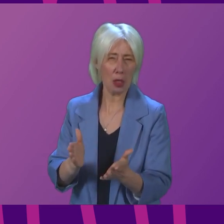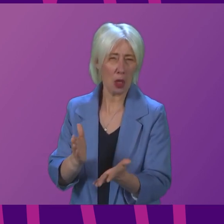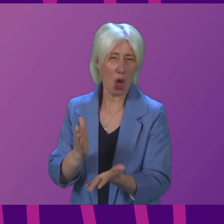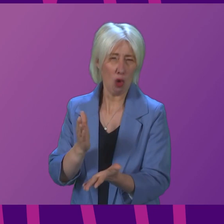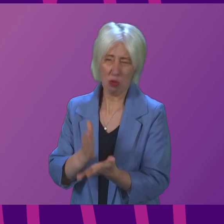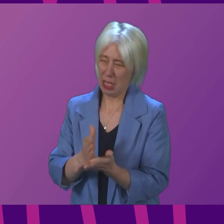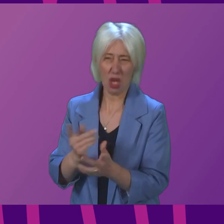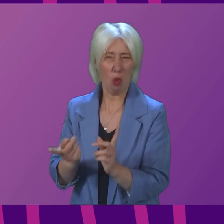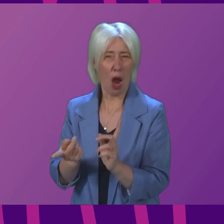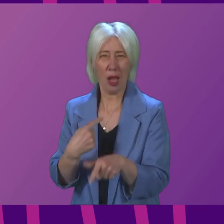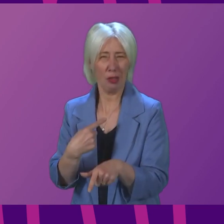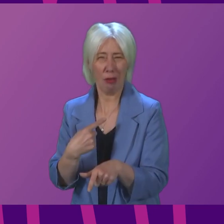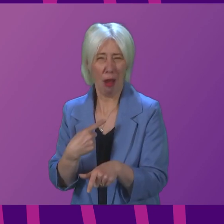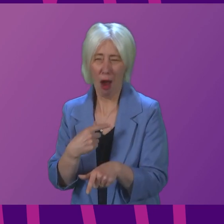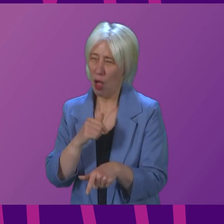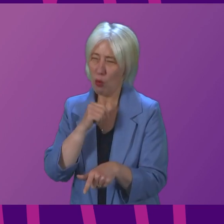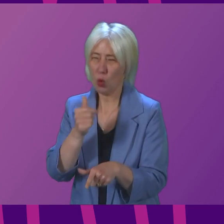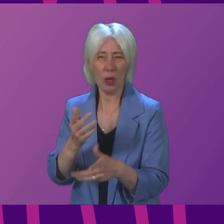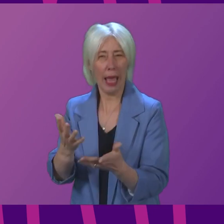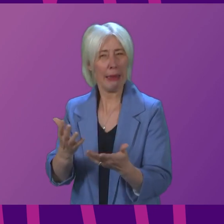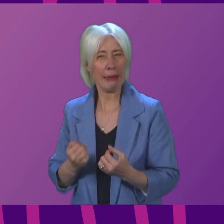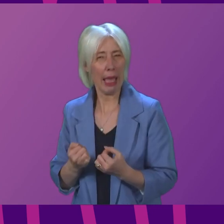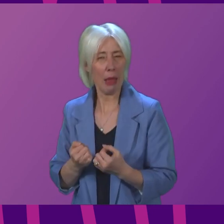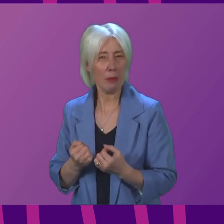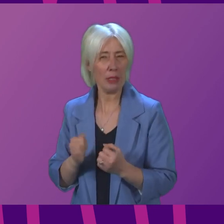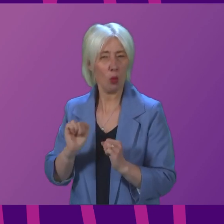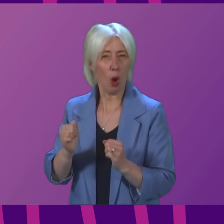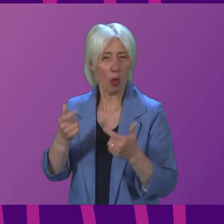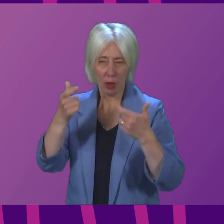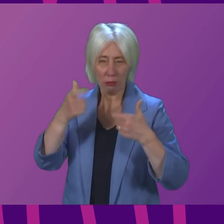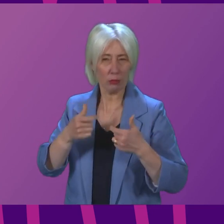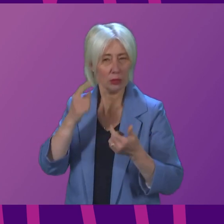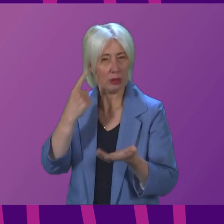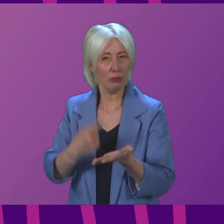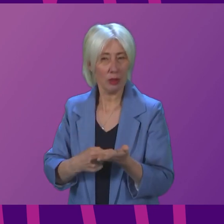for the First Minister to say that she does not accept the judgment, particularly when an almost identical thing happened in Scotland.